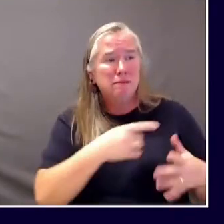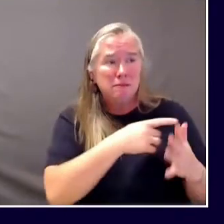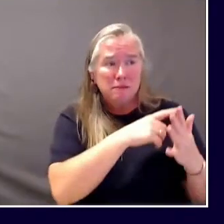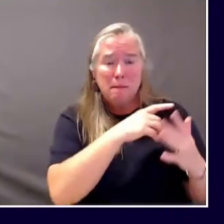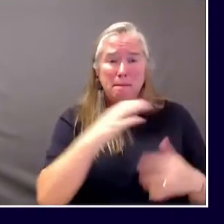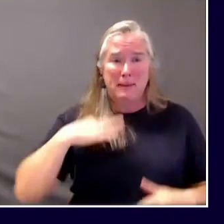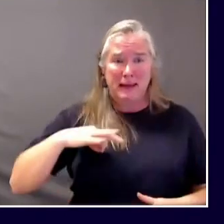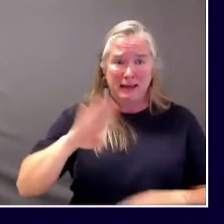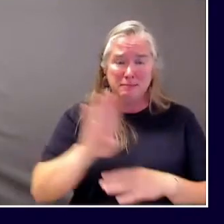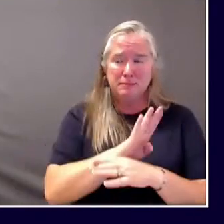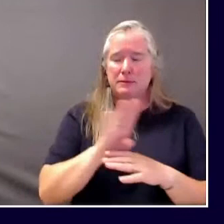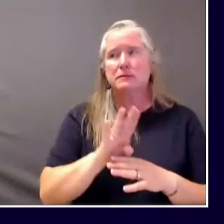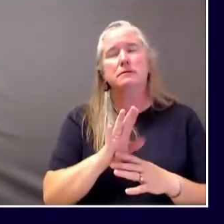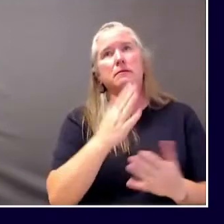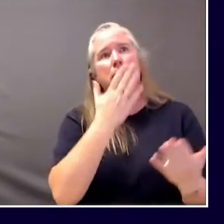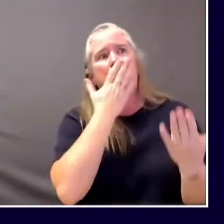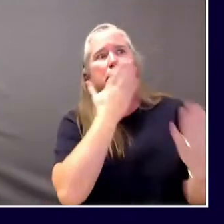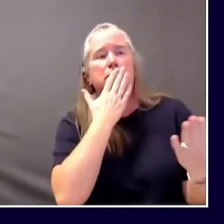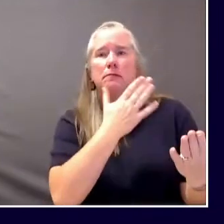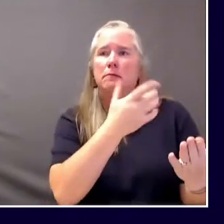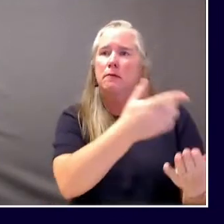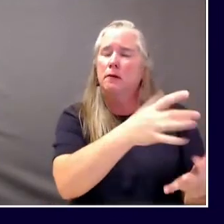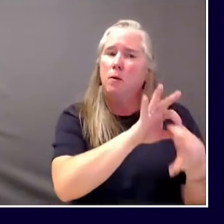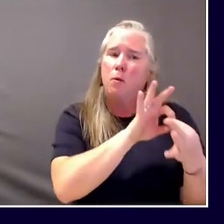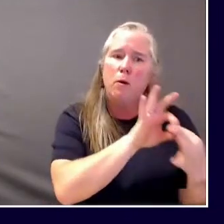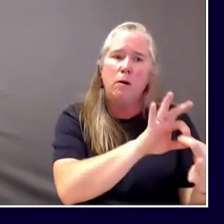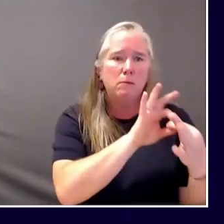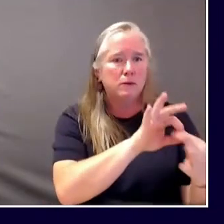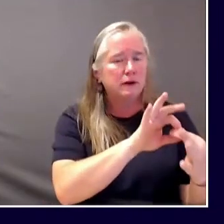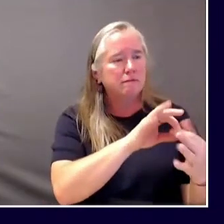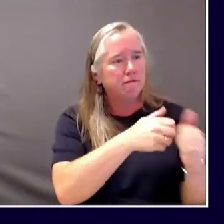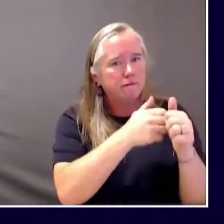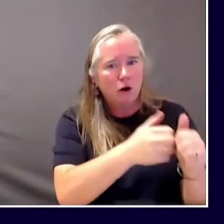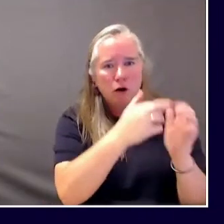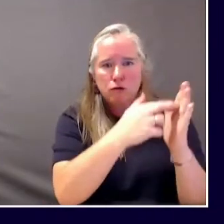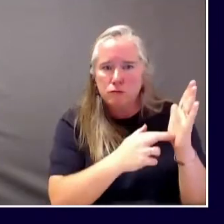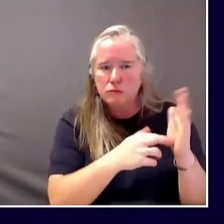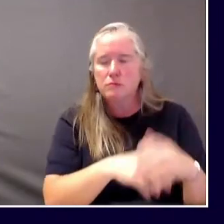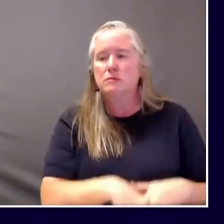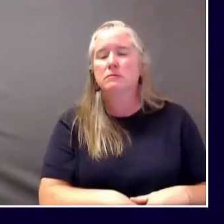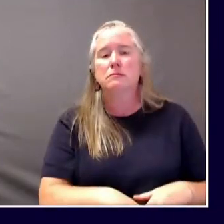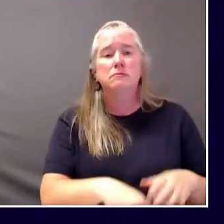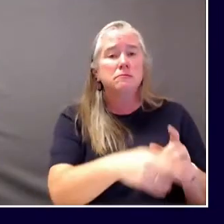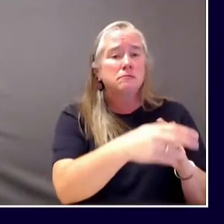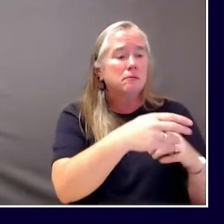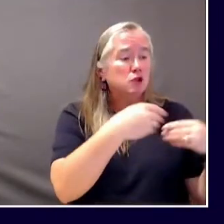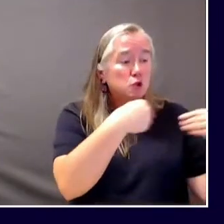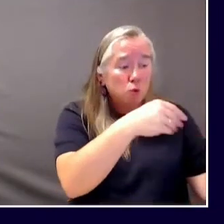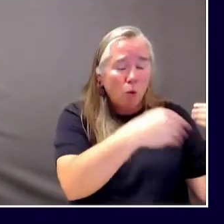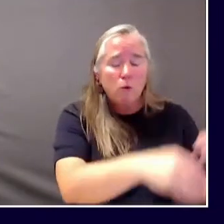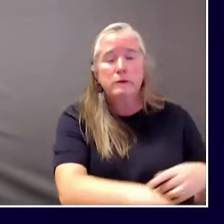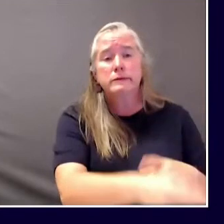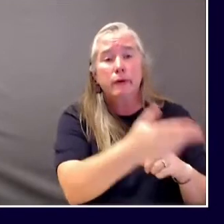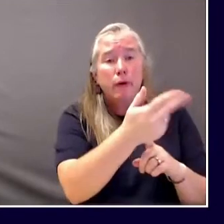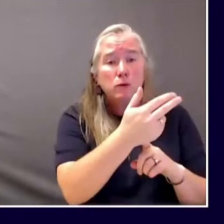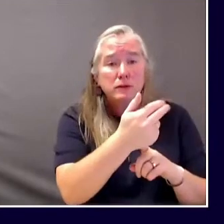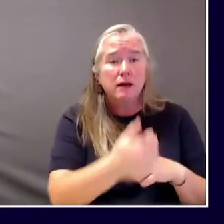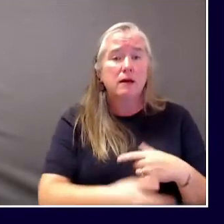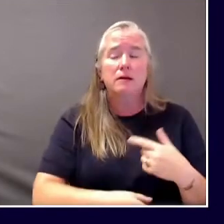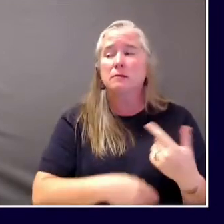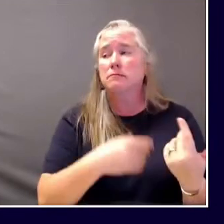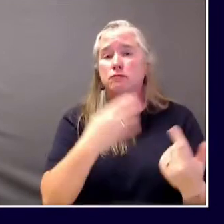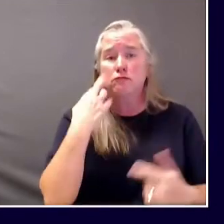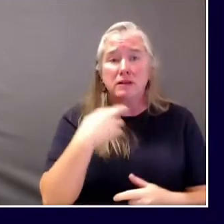the business is and small retail